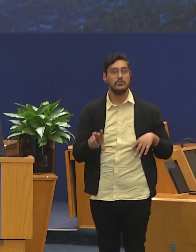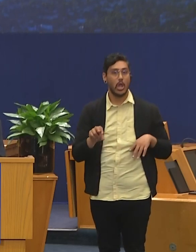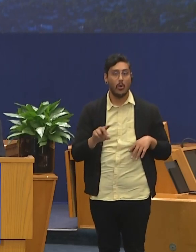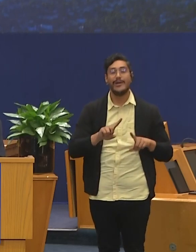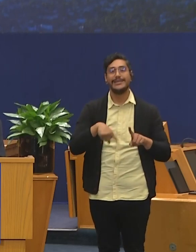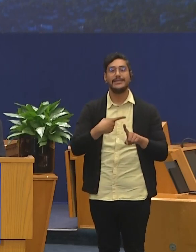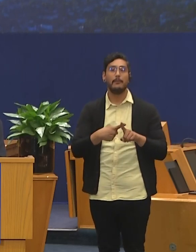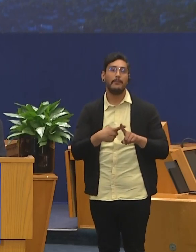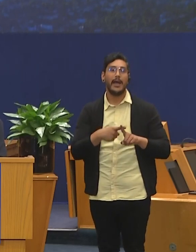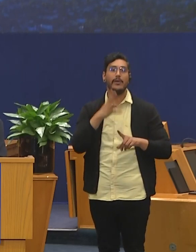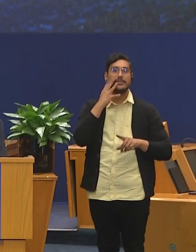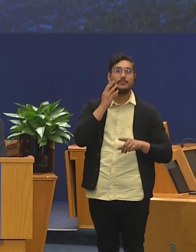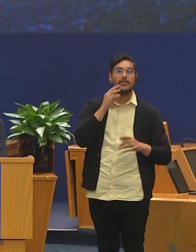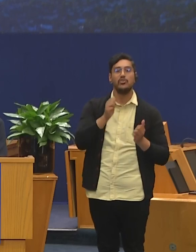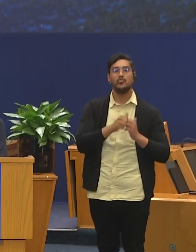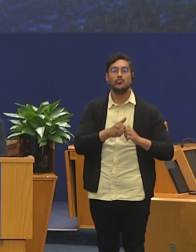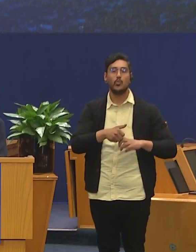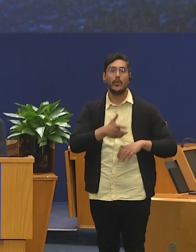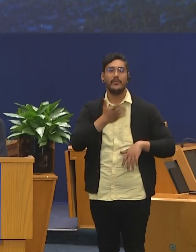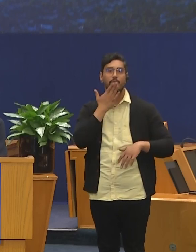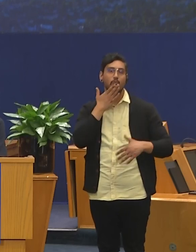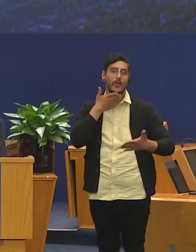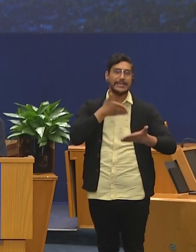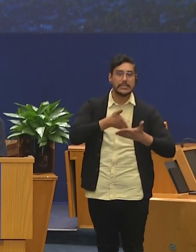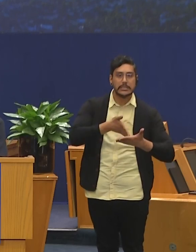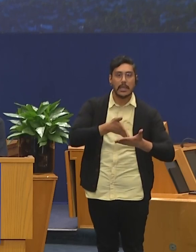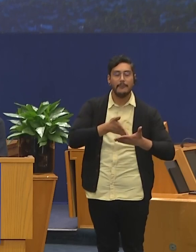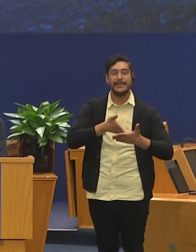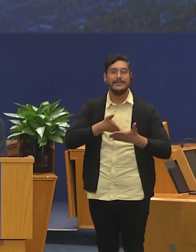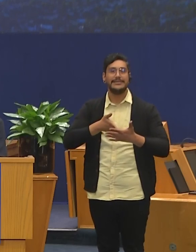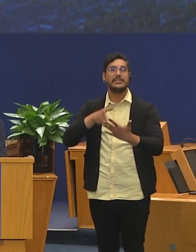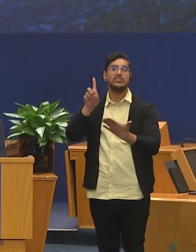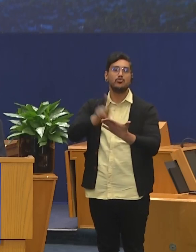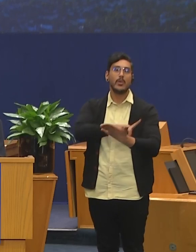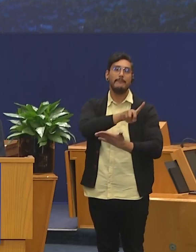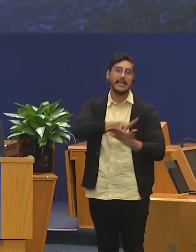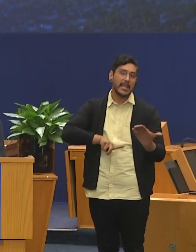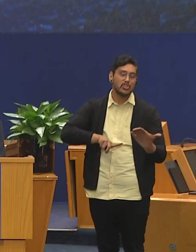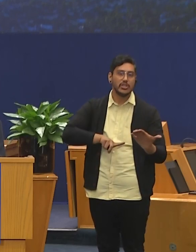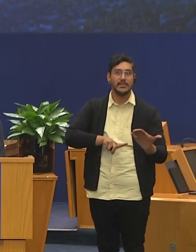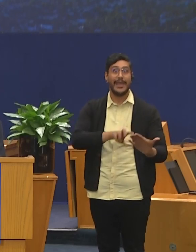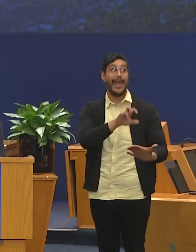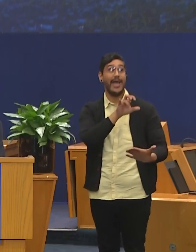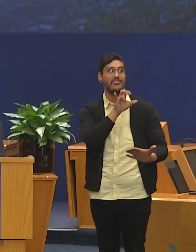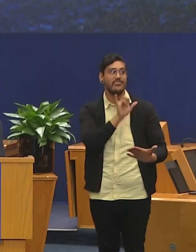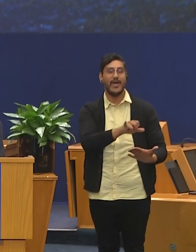IT HAS MORE TO DO WITH EXPERIENCES AROUND RACISM AND DISCRIMINATION AND WHAT THAT